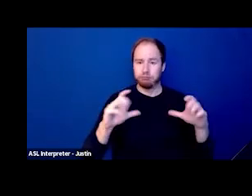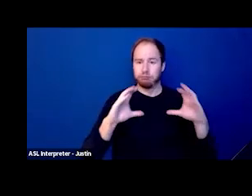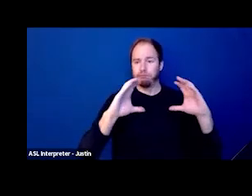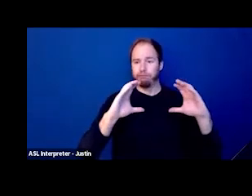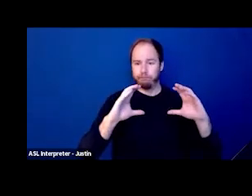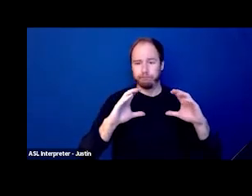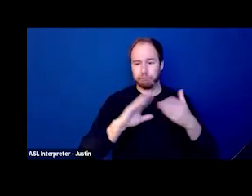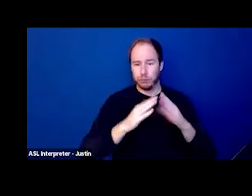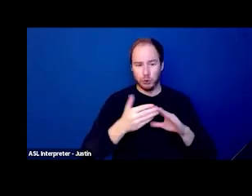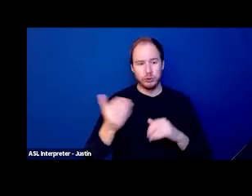Next slide, please.